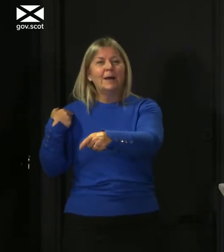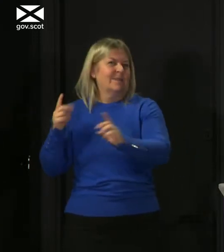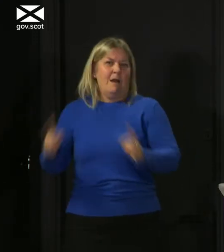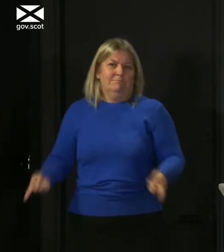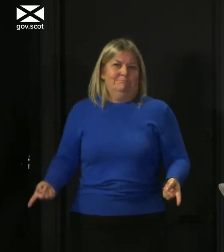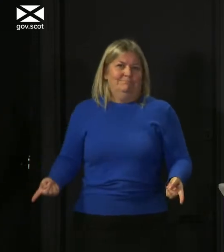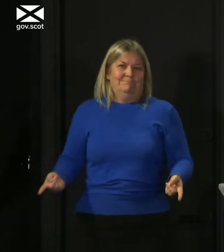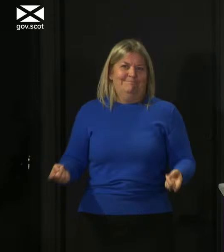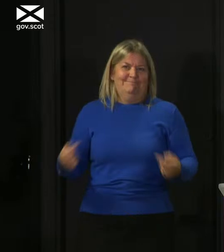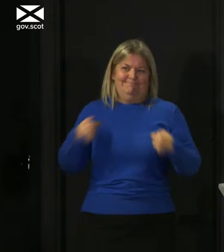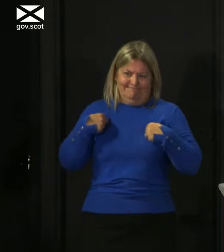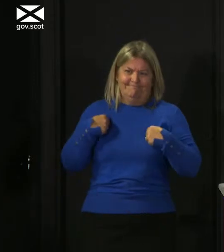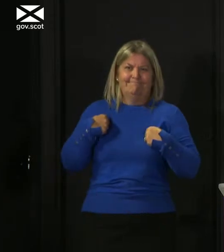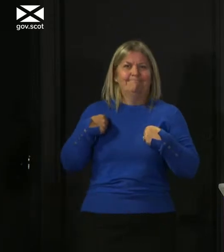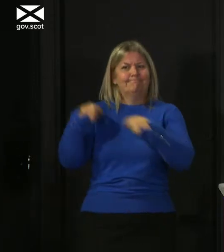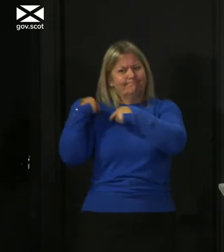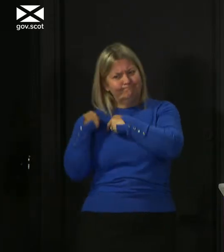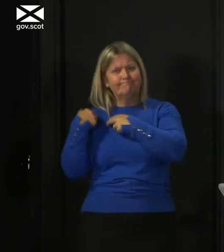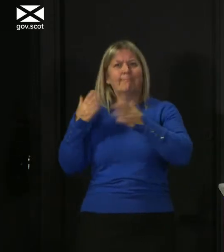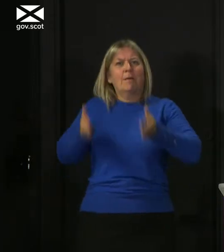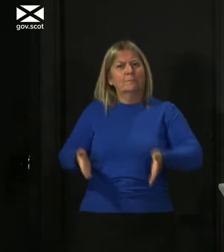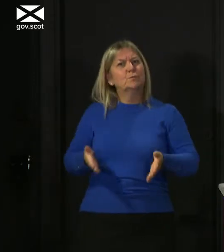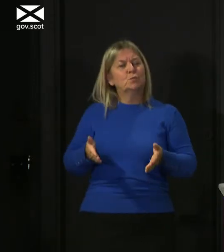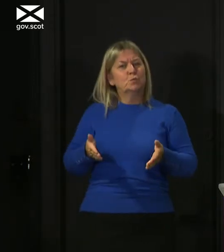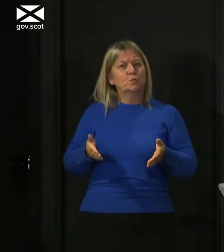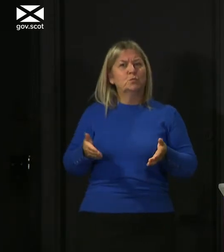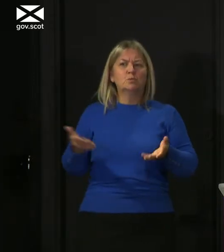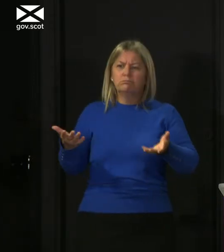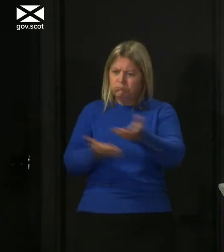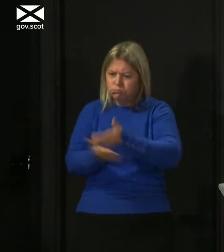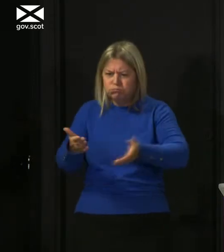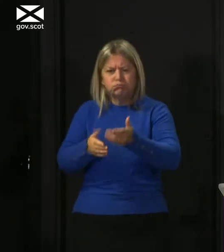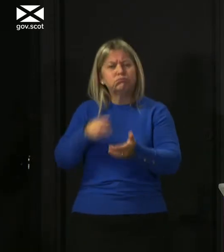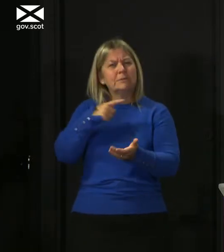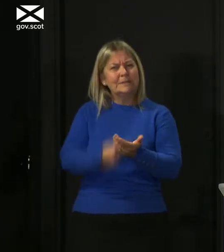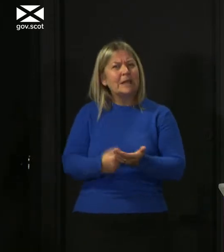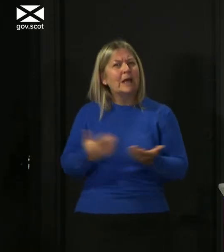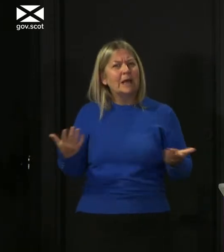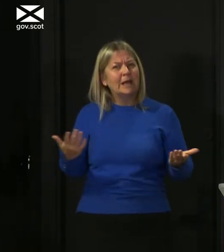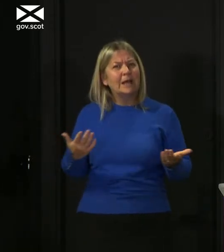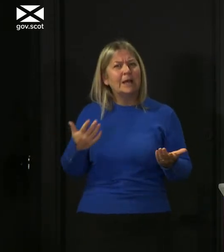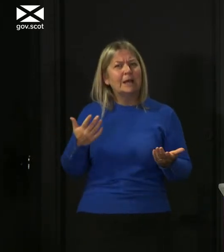it's not a nod and a wink, we are going through, as we have done all along, a careful process of